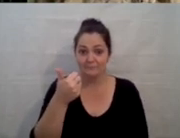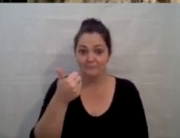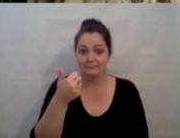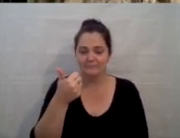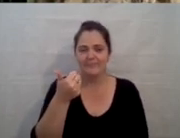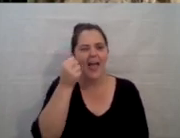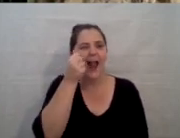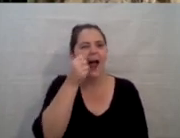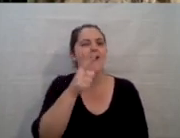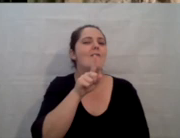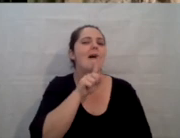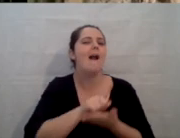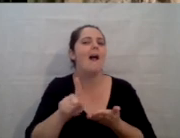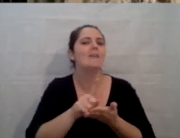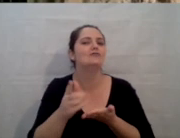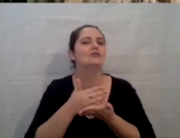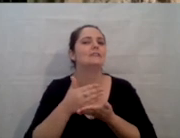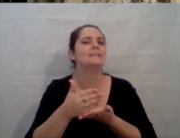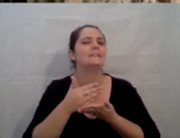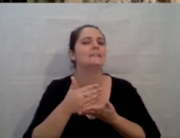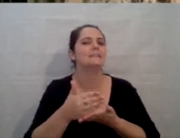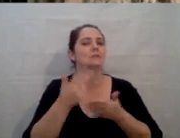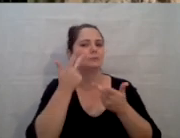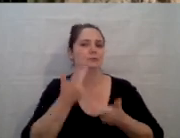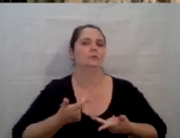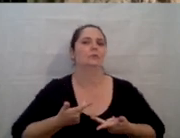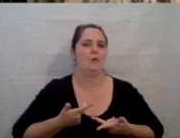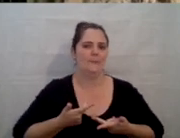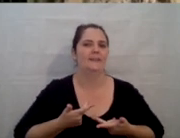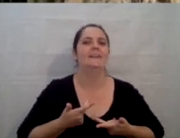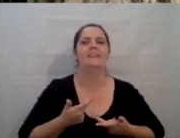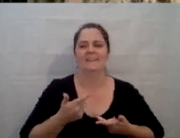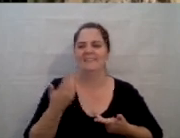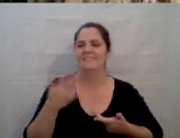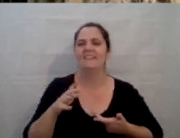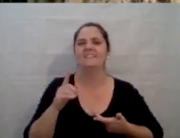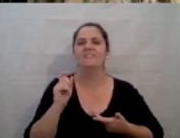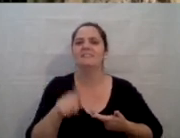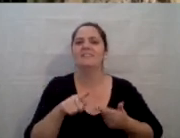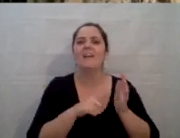I know you're gonna share your drawings with us through the link that Shannon has shared with you too.